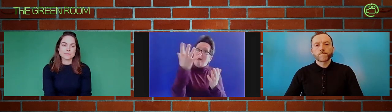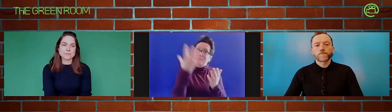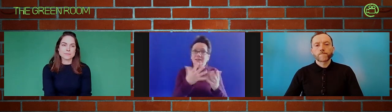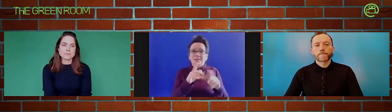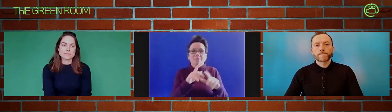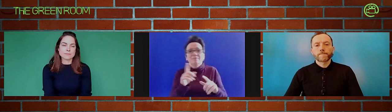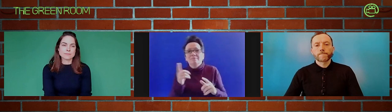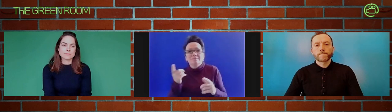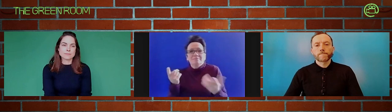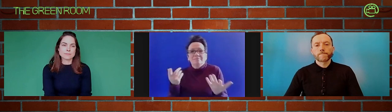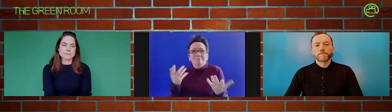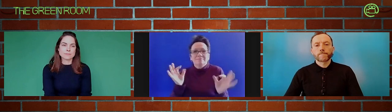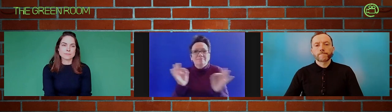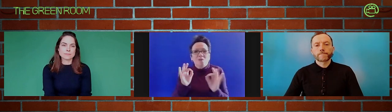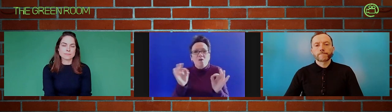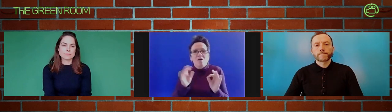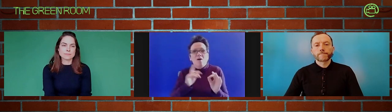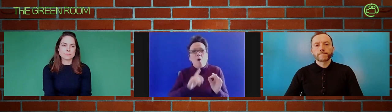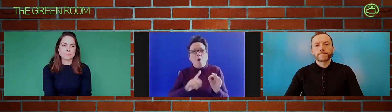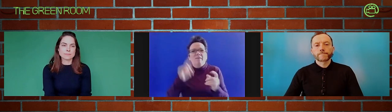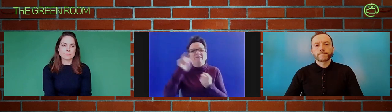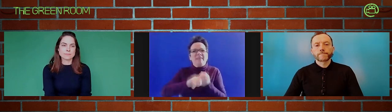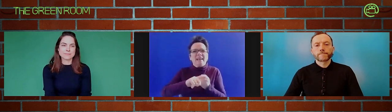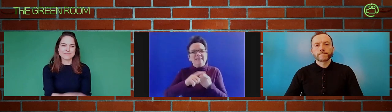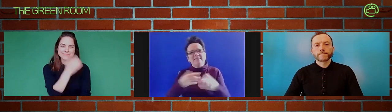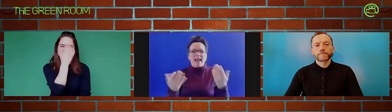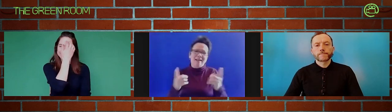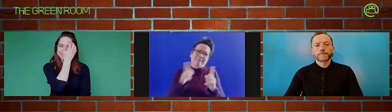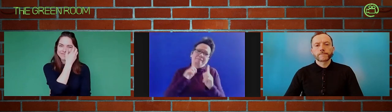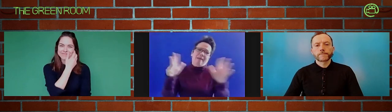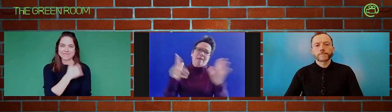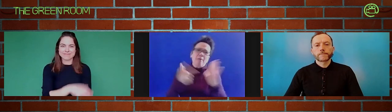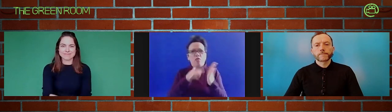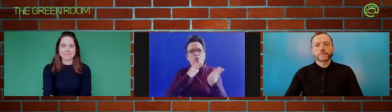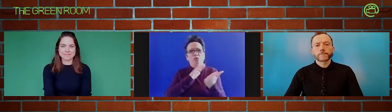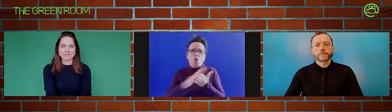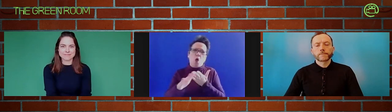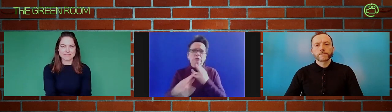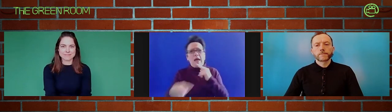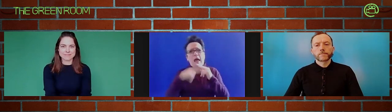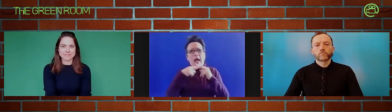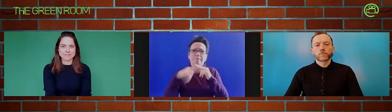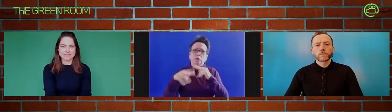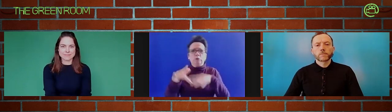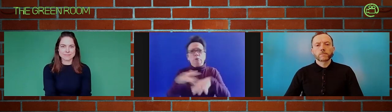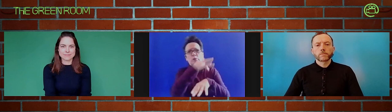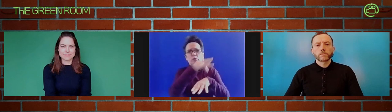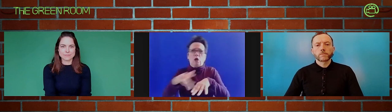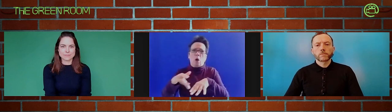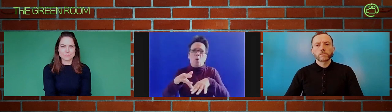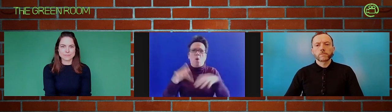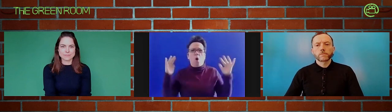have them on set days, you know the famous Thursday matinees, you know, apparently where every deaf person or person who needs captions